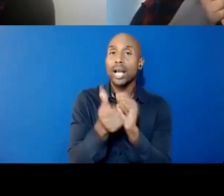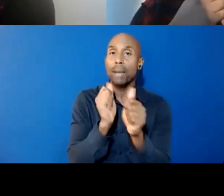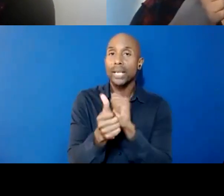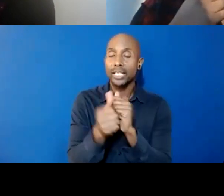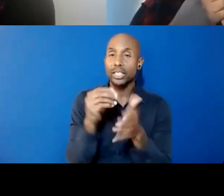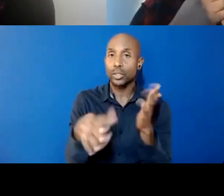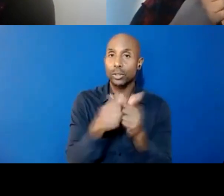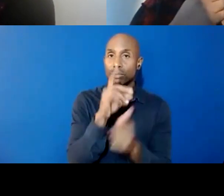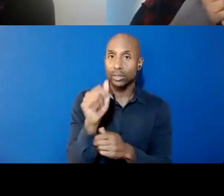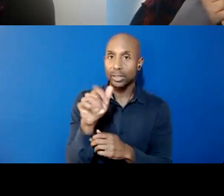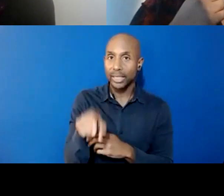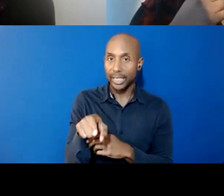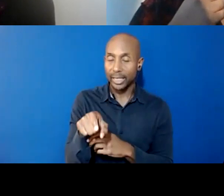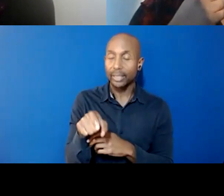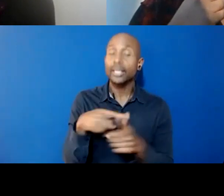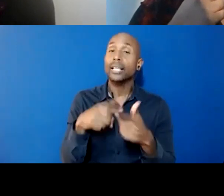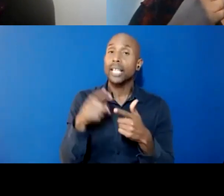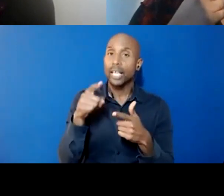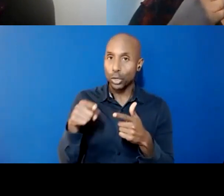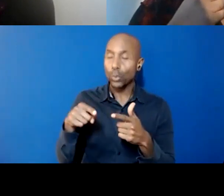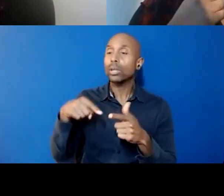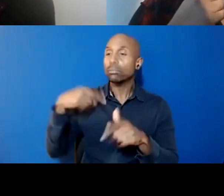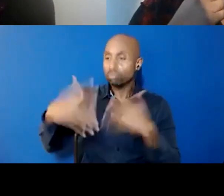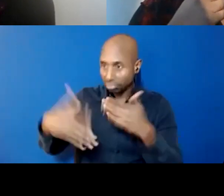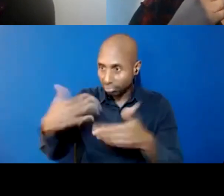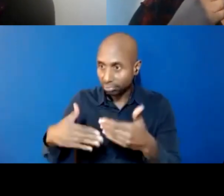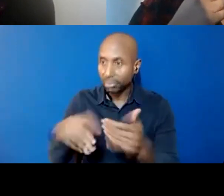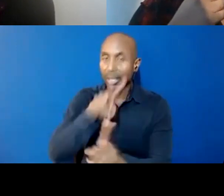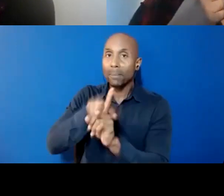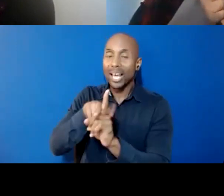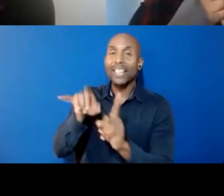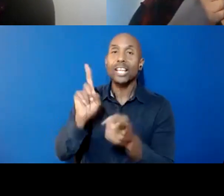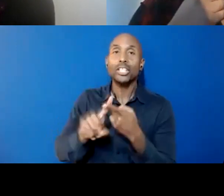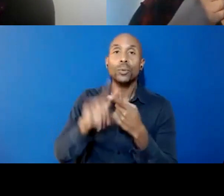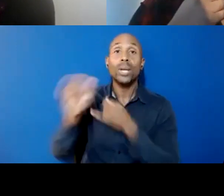subsequent steps to provide those accommodations in an international context and the sources